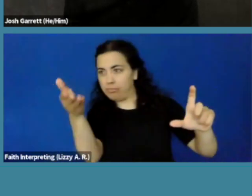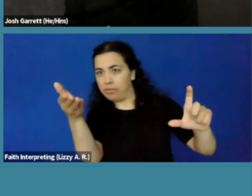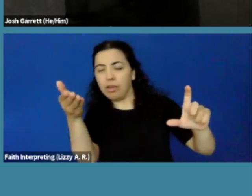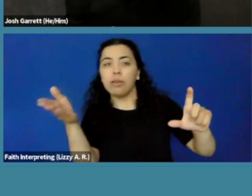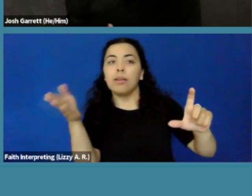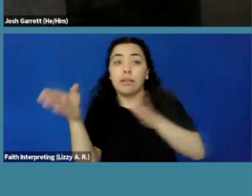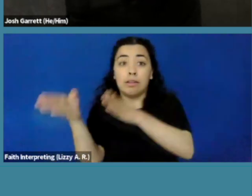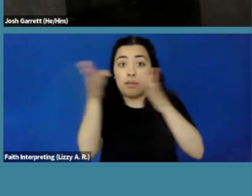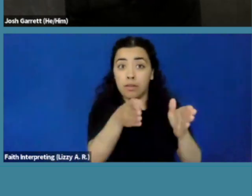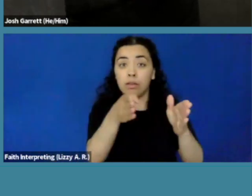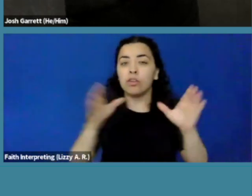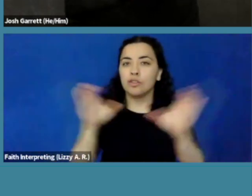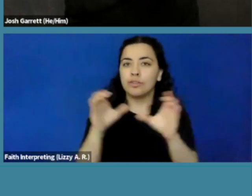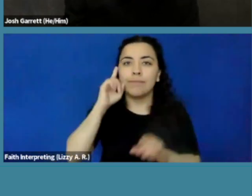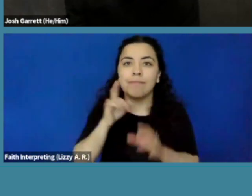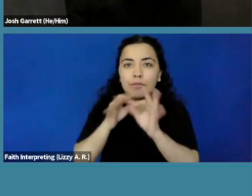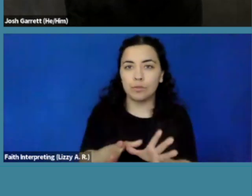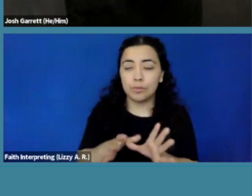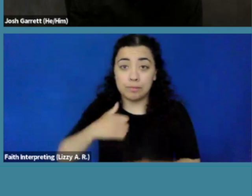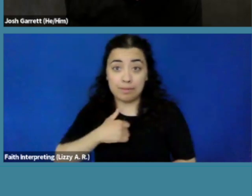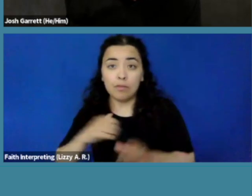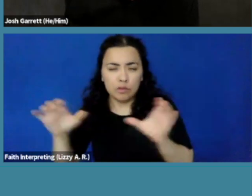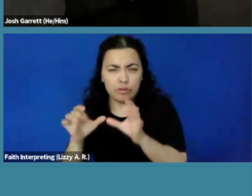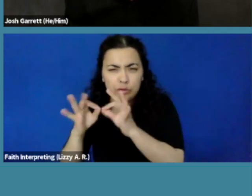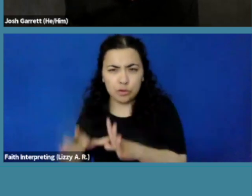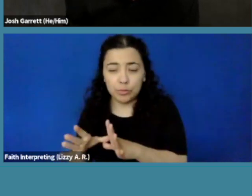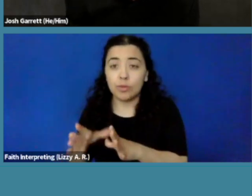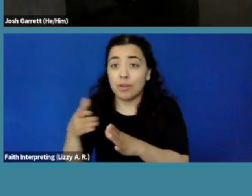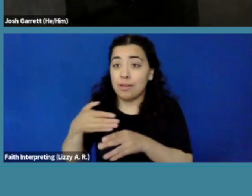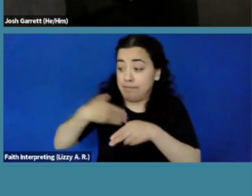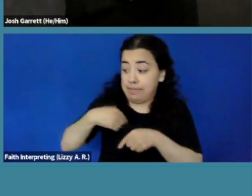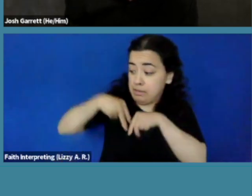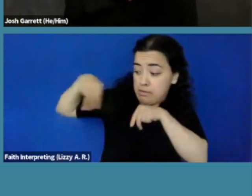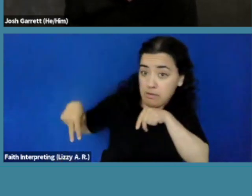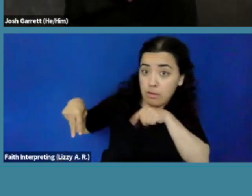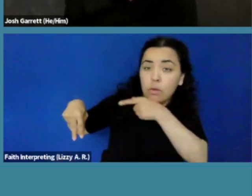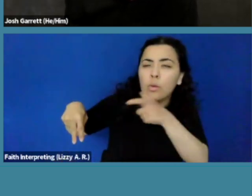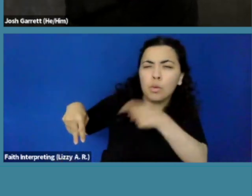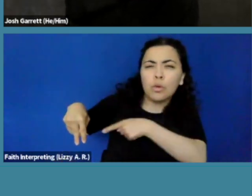So I happen to be a certified interpreter, but this is a certified deaf interpreter being utilized for a conference.